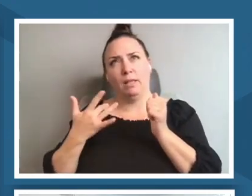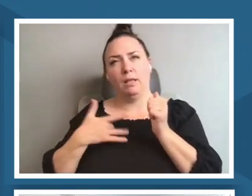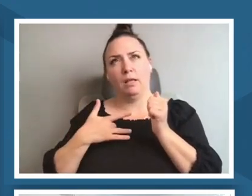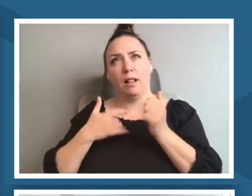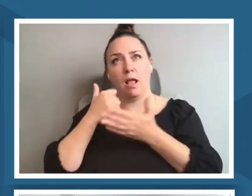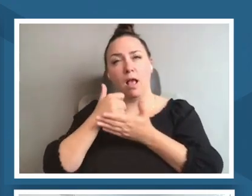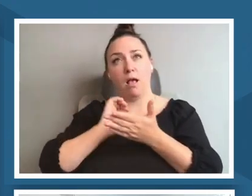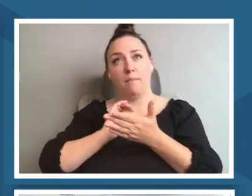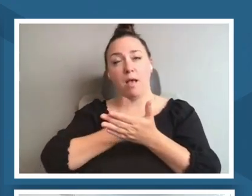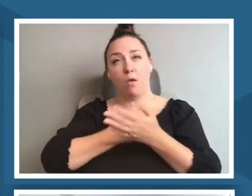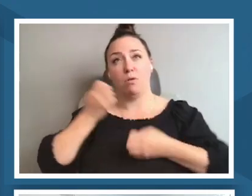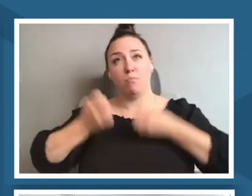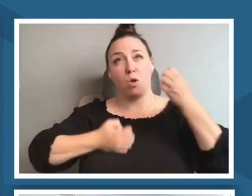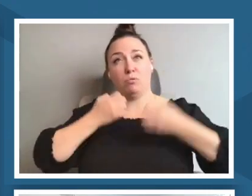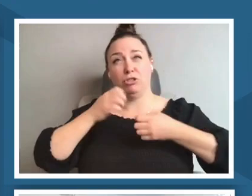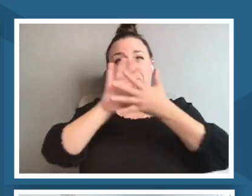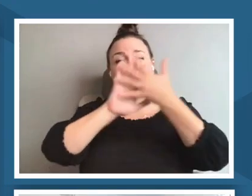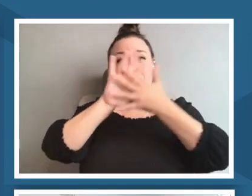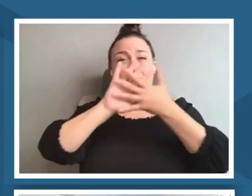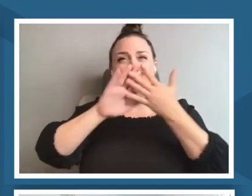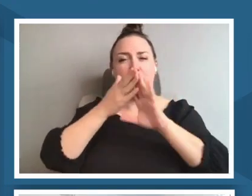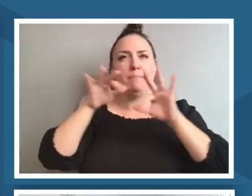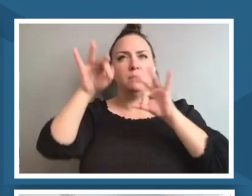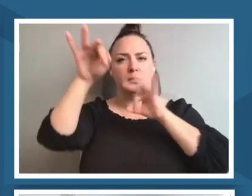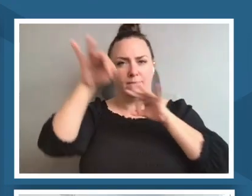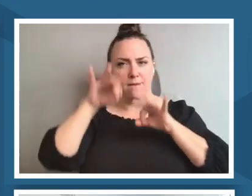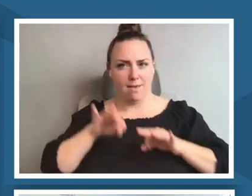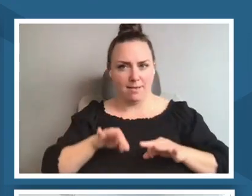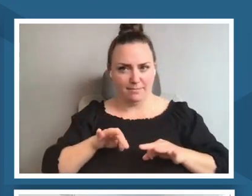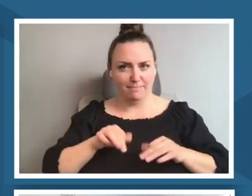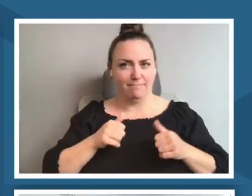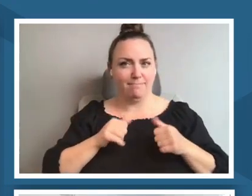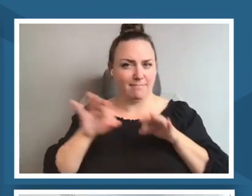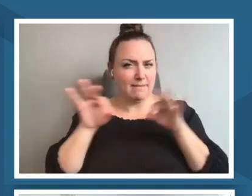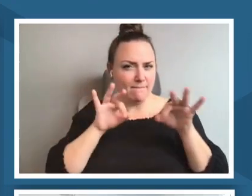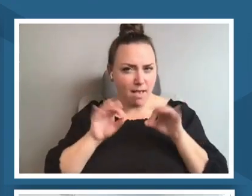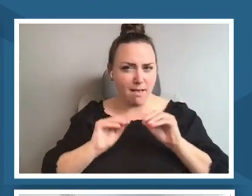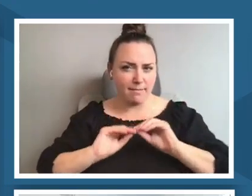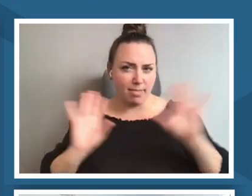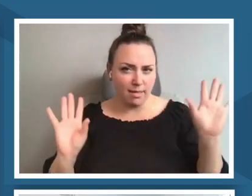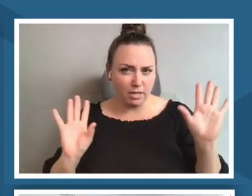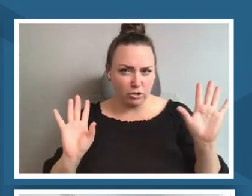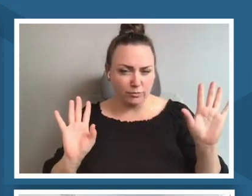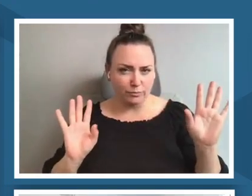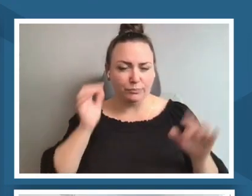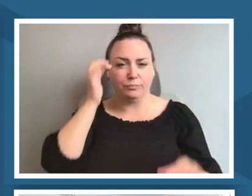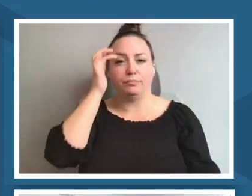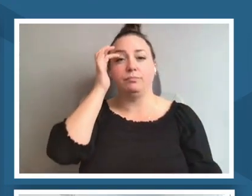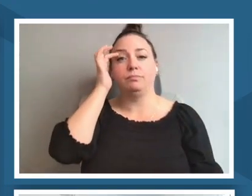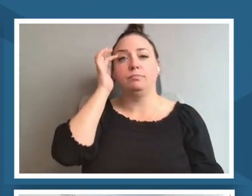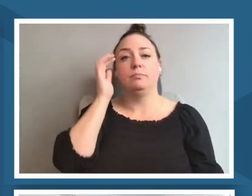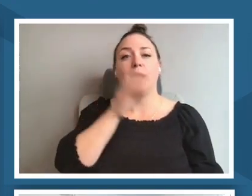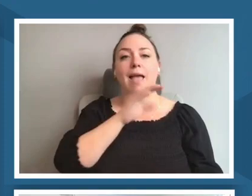and by reflecting on our emotions and defining them